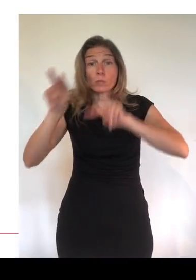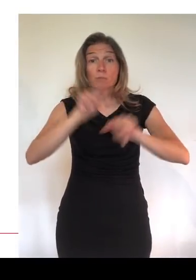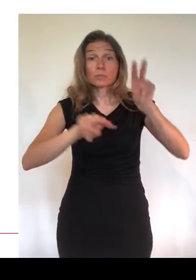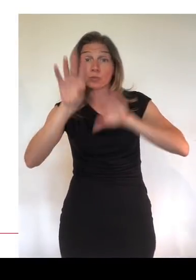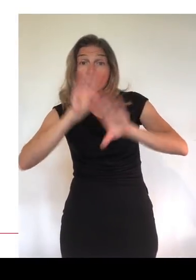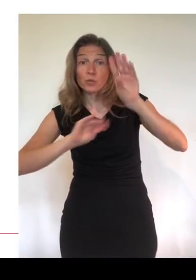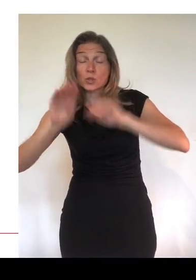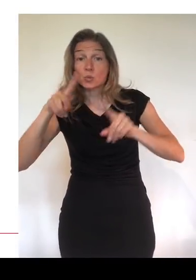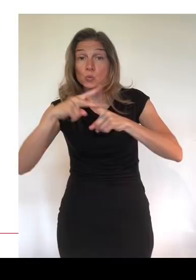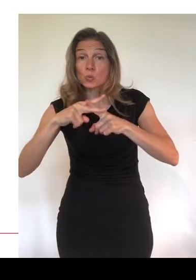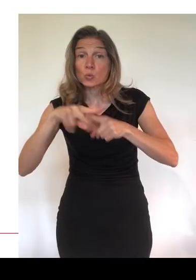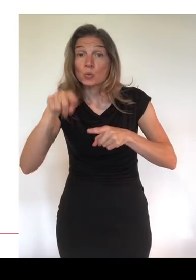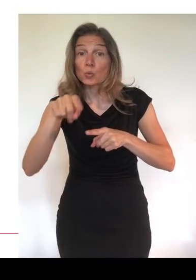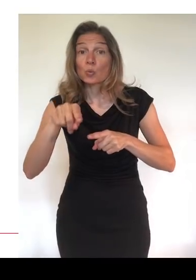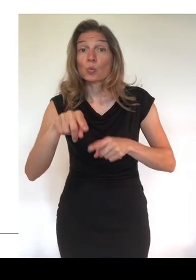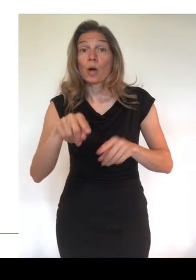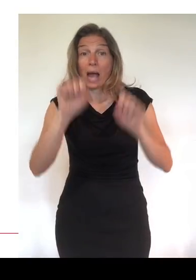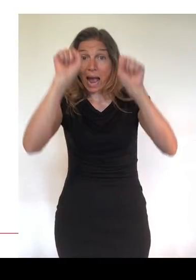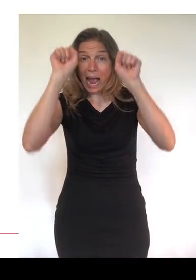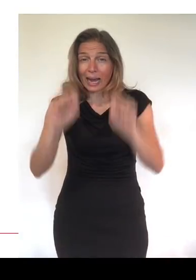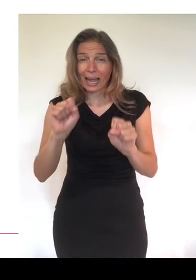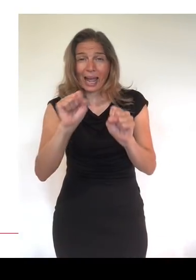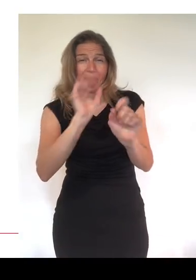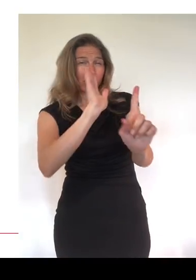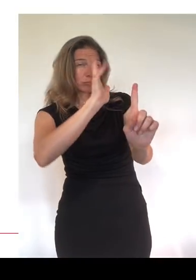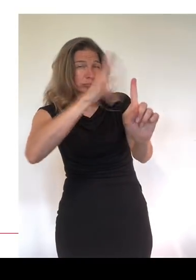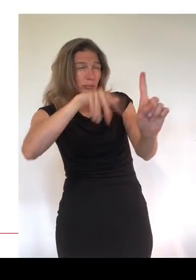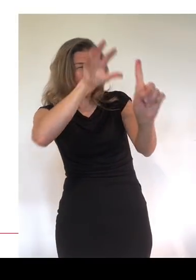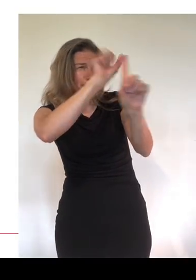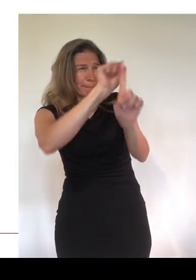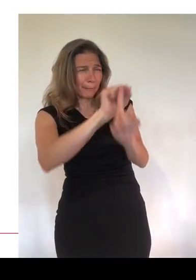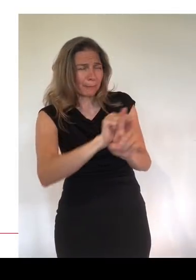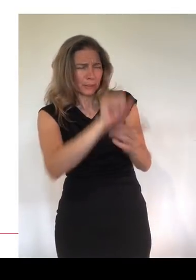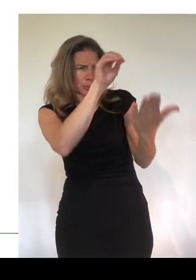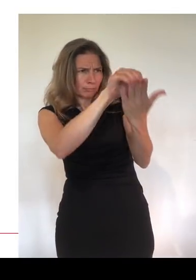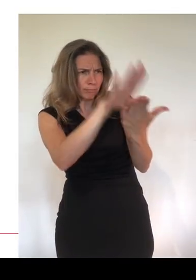is just to evaluate where we are and where these children are and where the